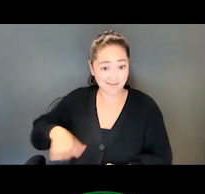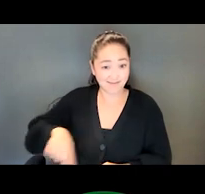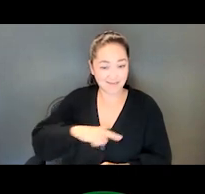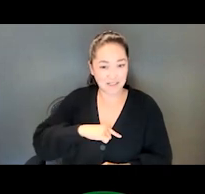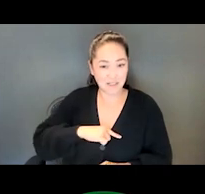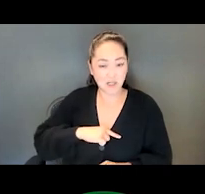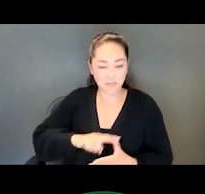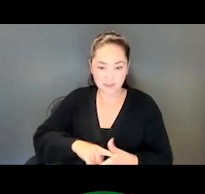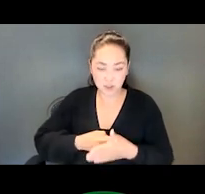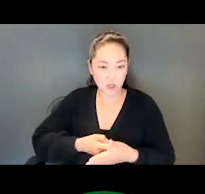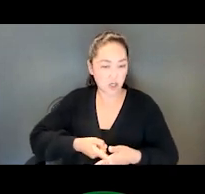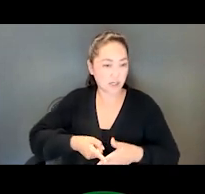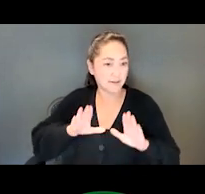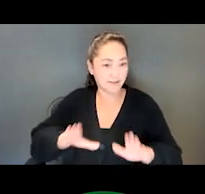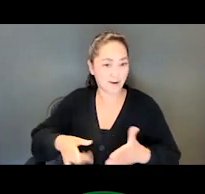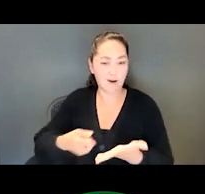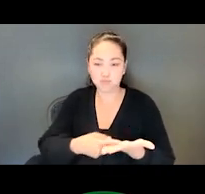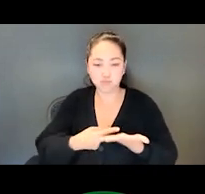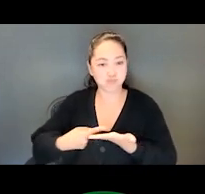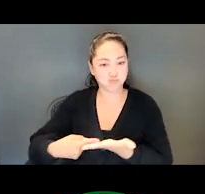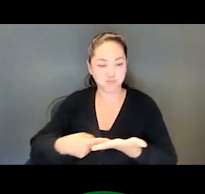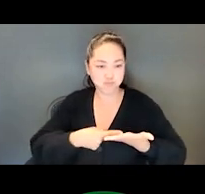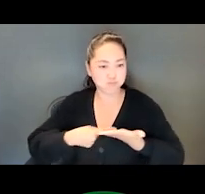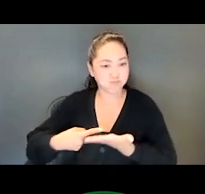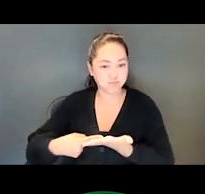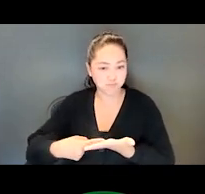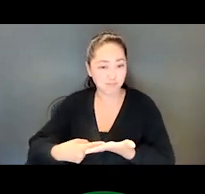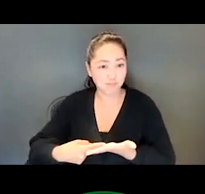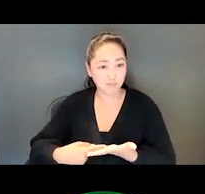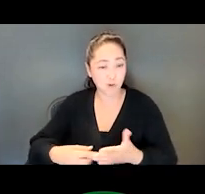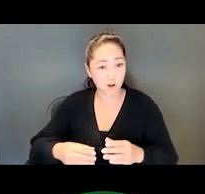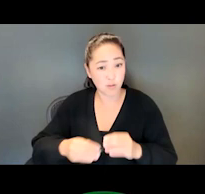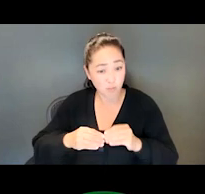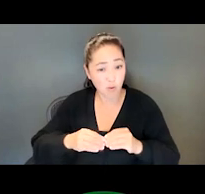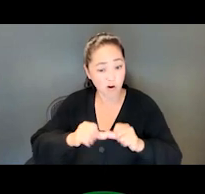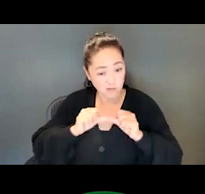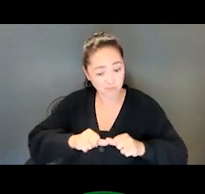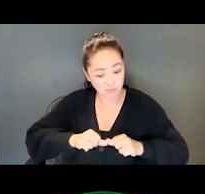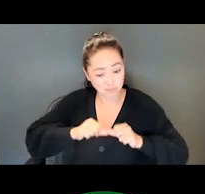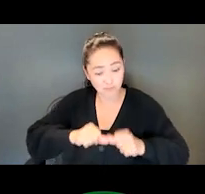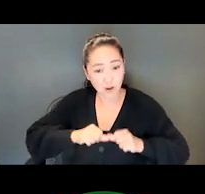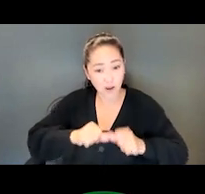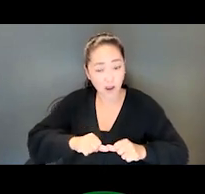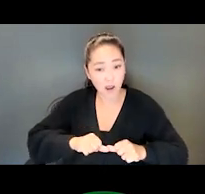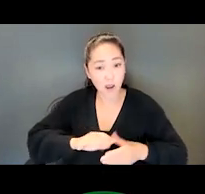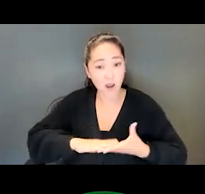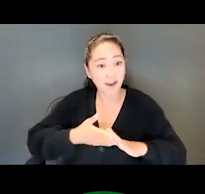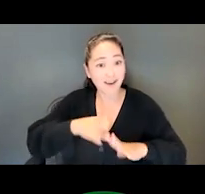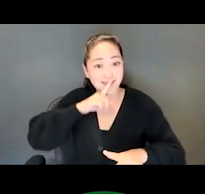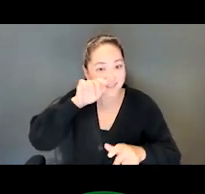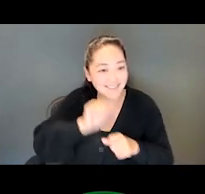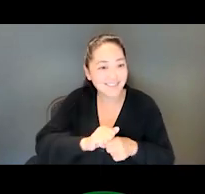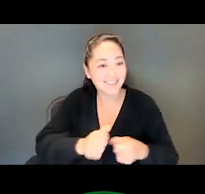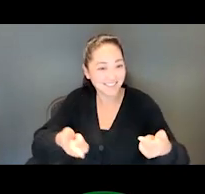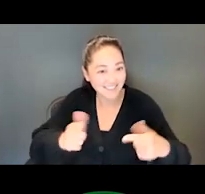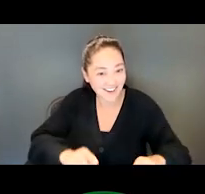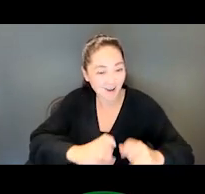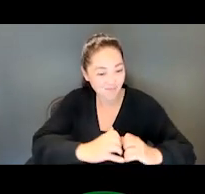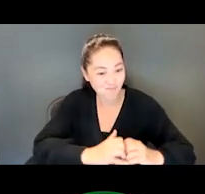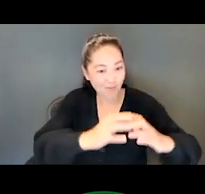Now the park is used every year. Lots of families go to the place. Go, there, go to their space.